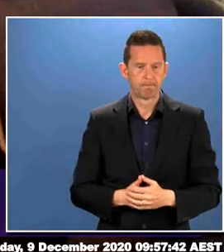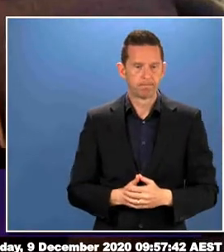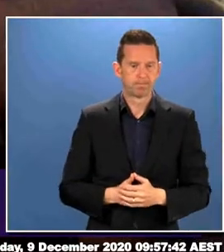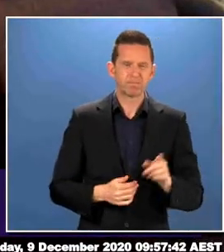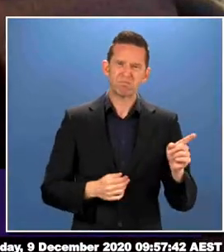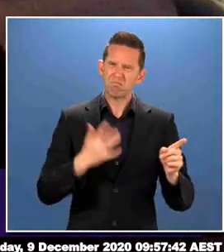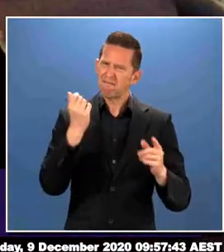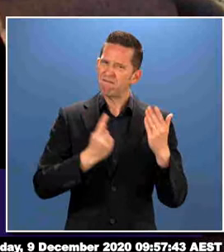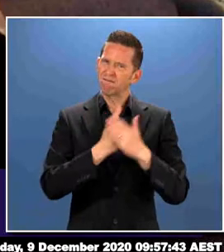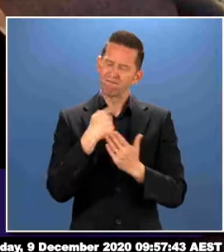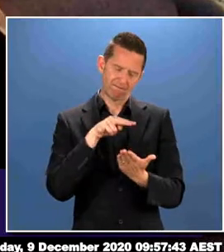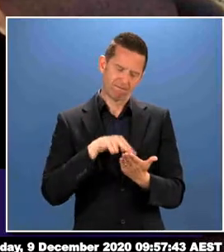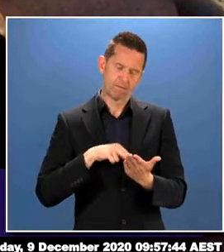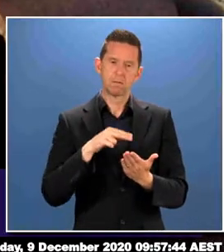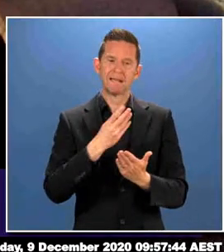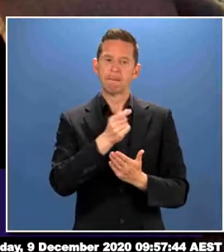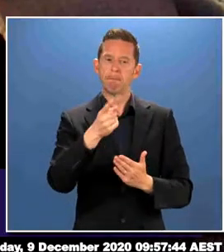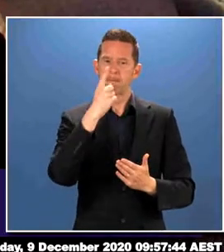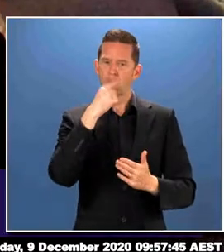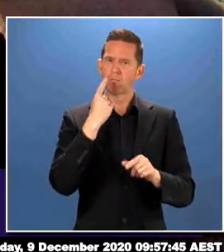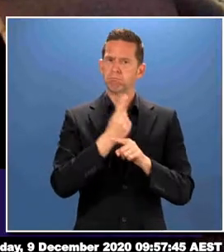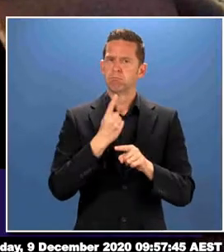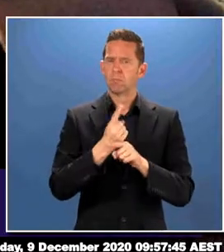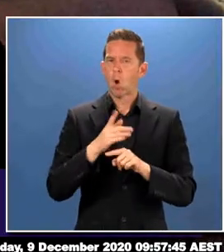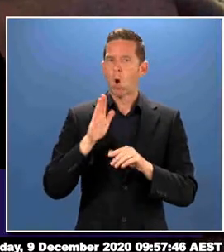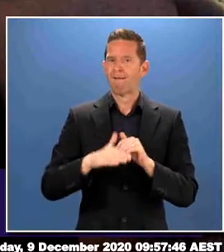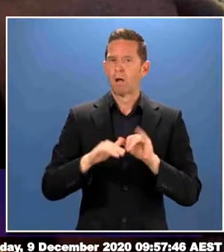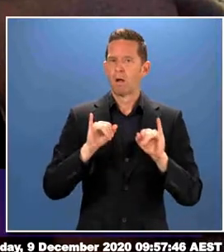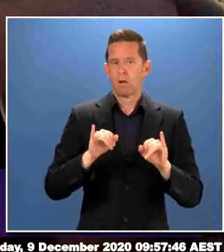participants was negative assumptions in relation to the young person